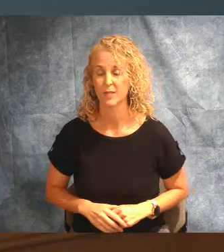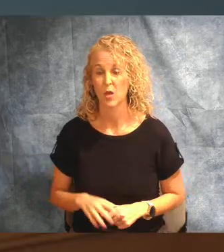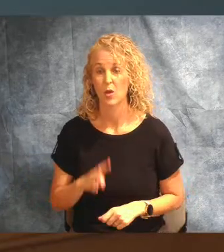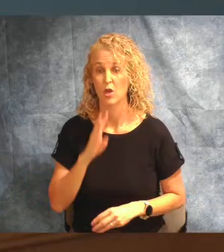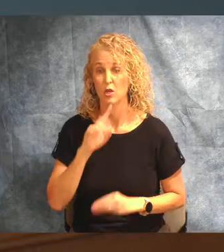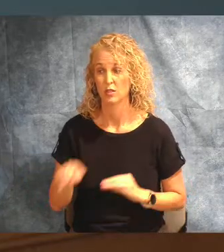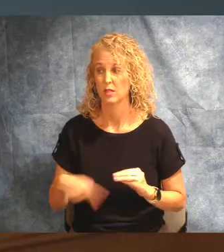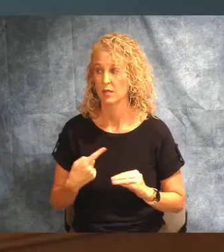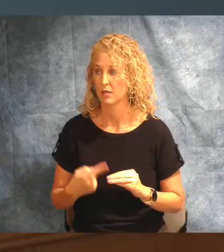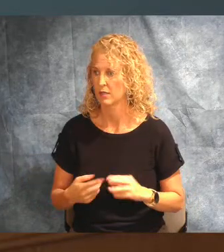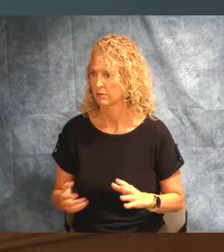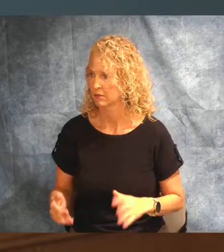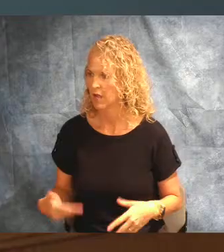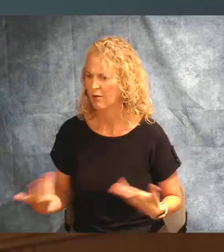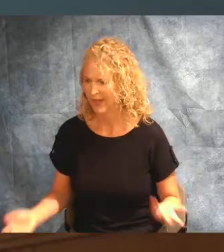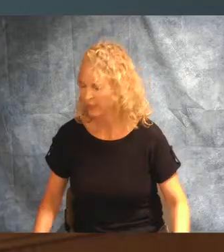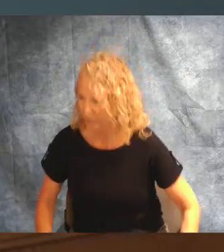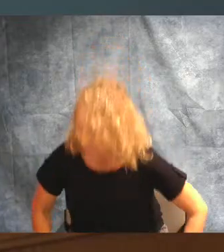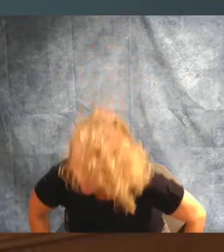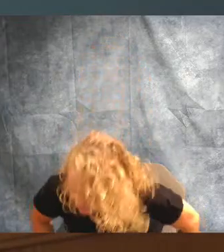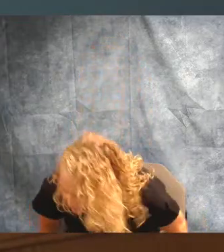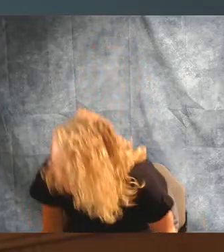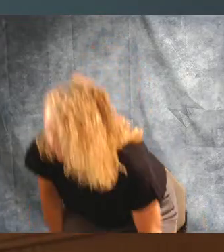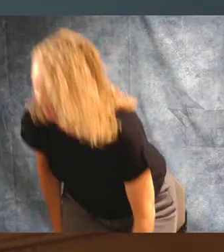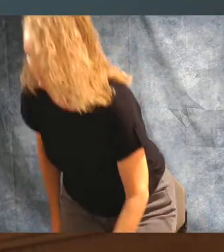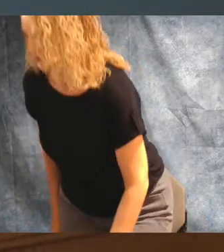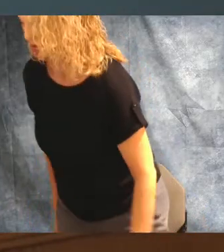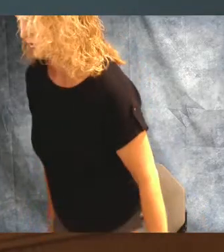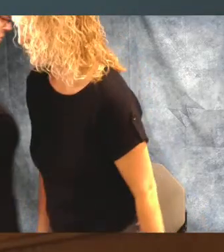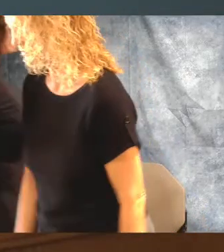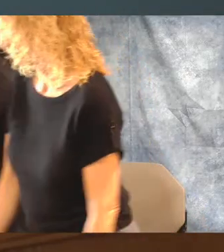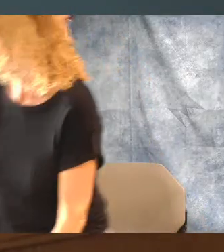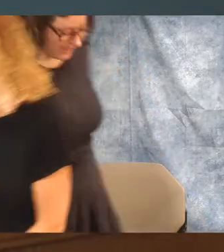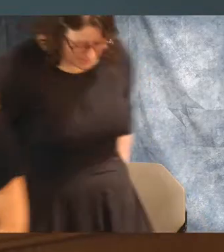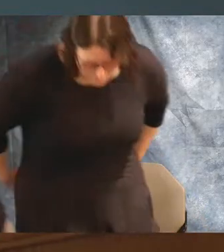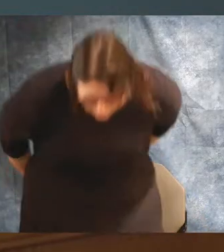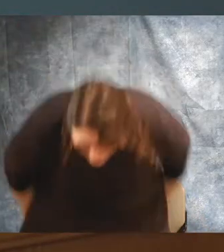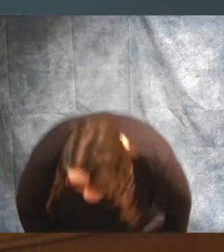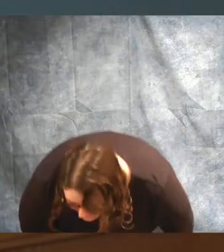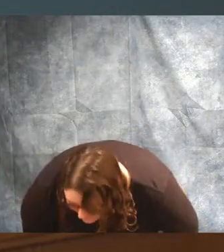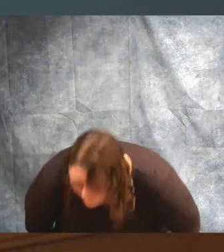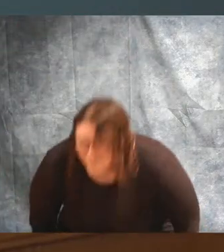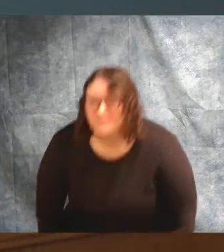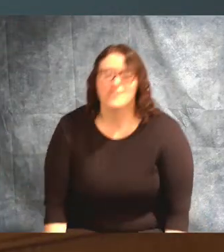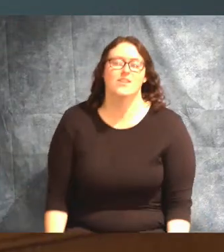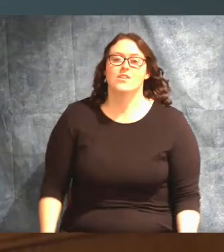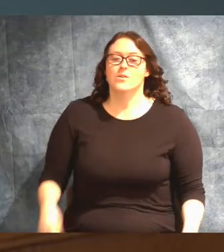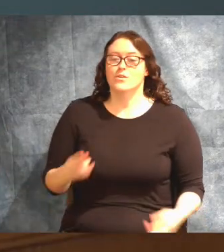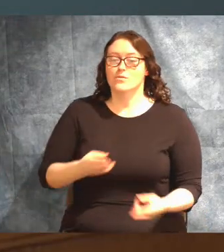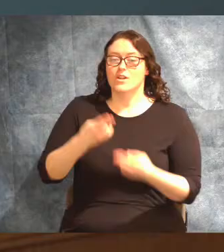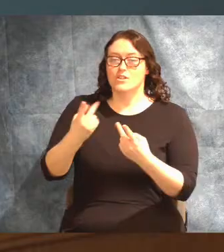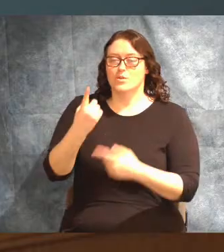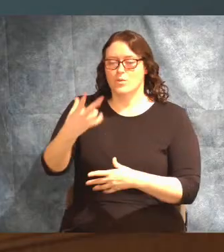boards and Commissions. We just adopted um, uh, resolution to accept one gentleman on the Board,